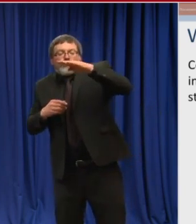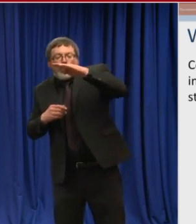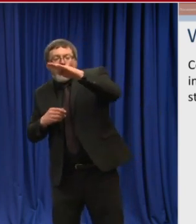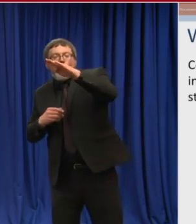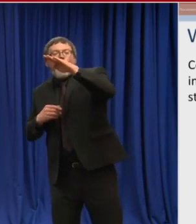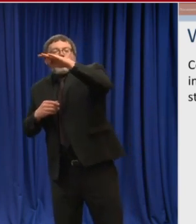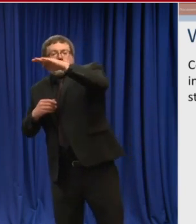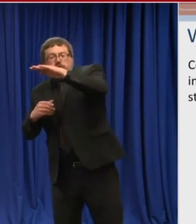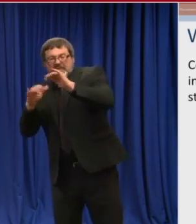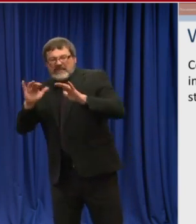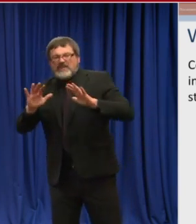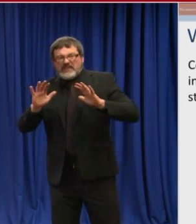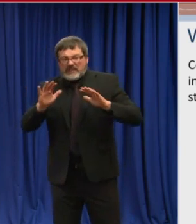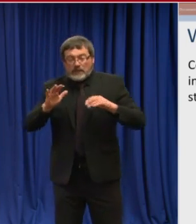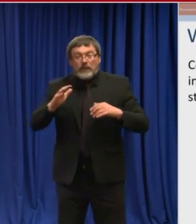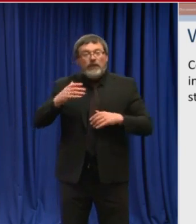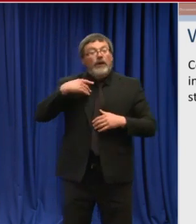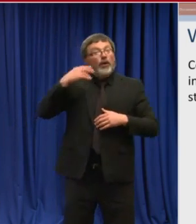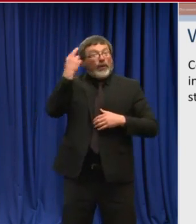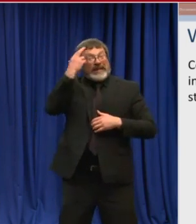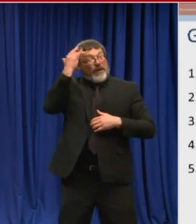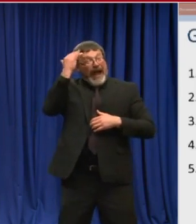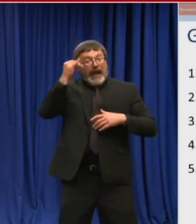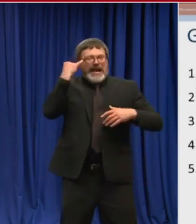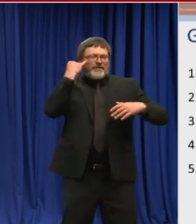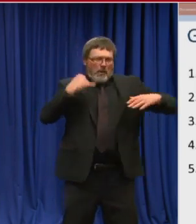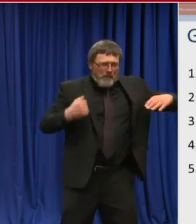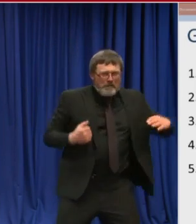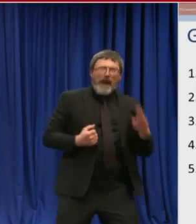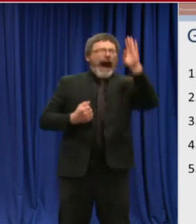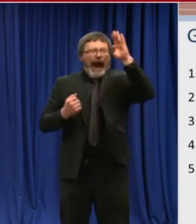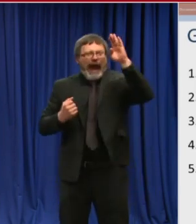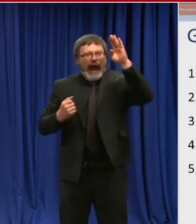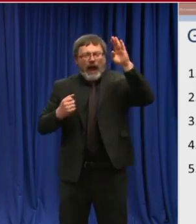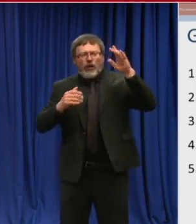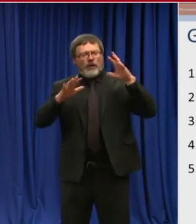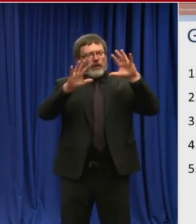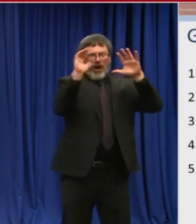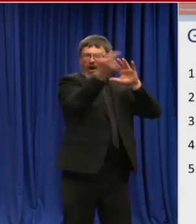WE WANT TO SAVE LIVES AND PREVENT OVERWHELMING OUR HEALTH CARE SYSTEM.